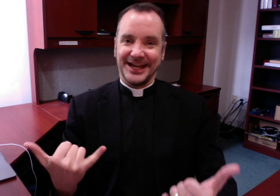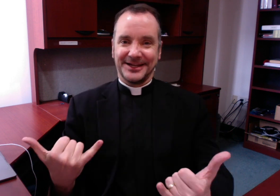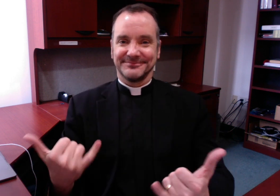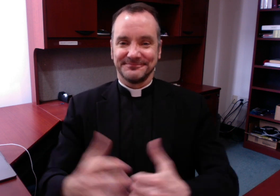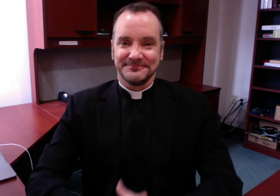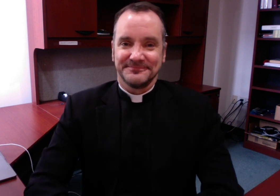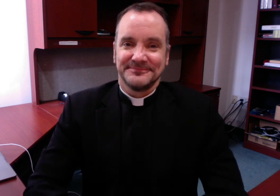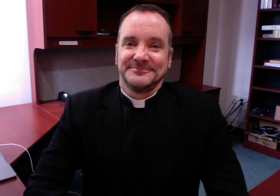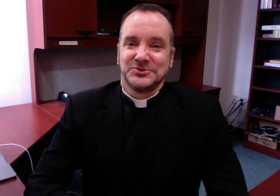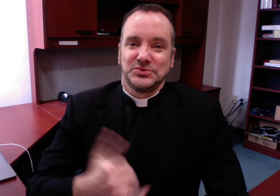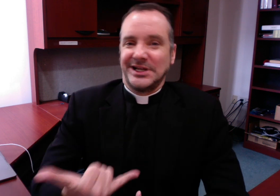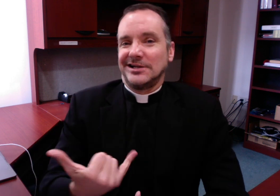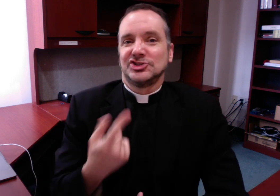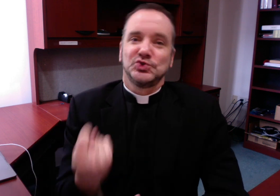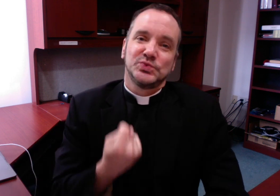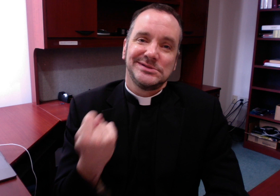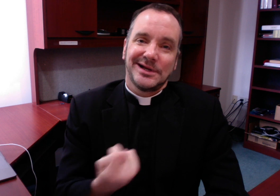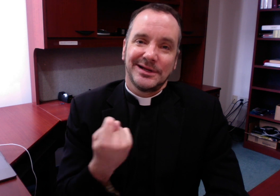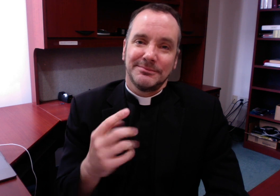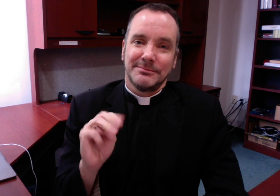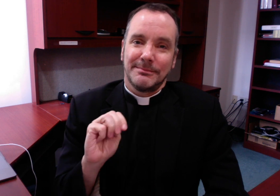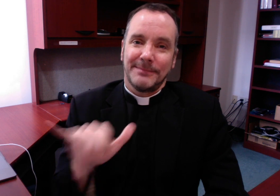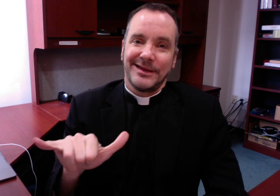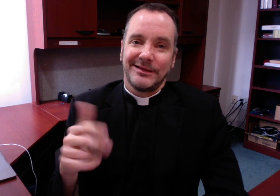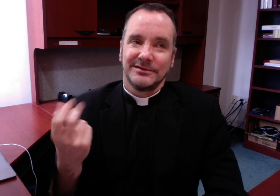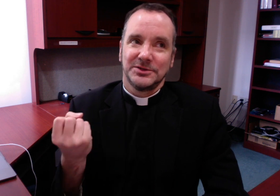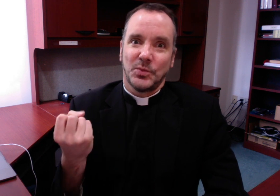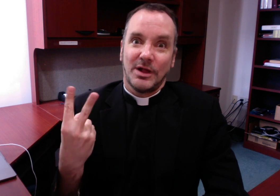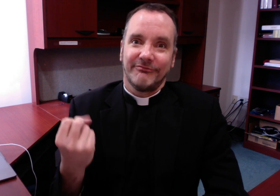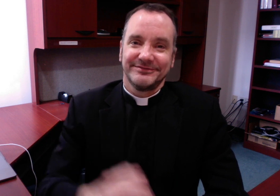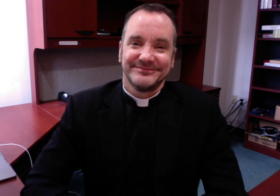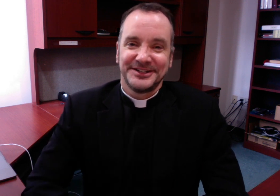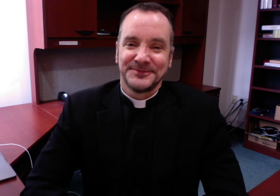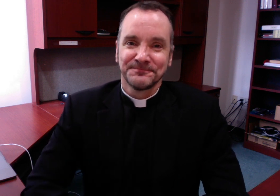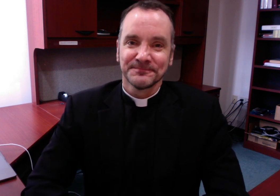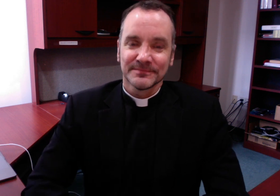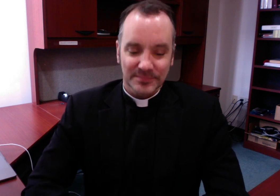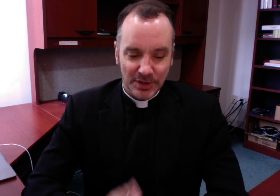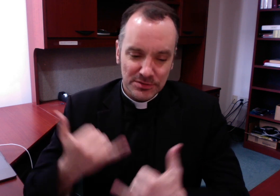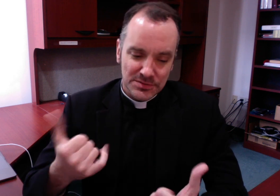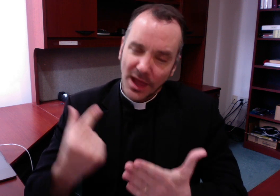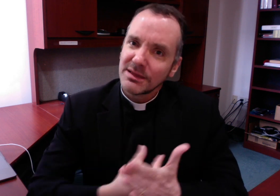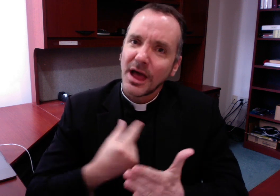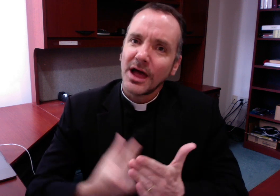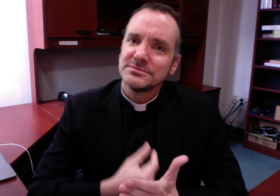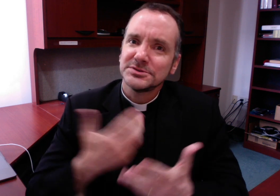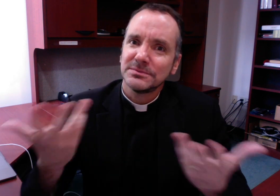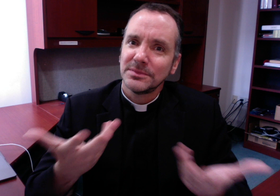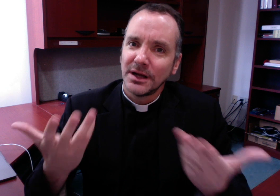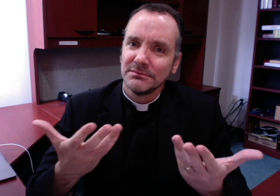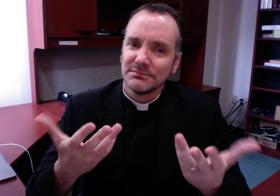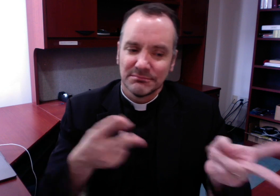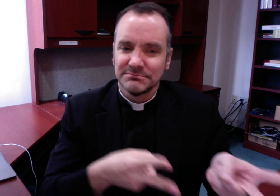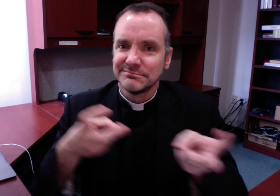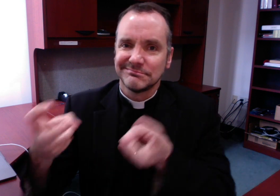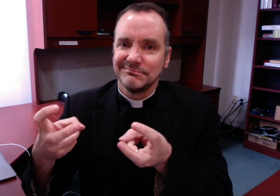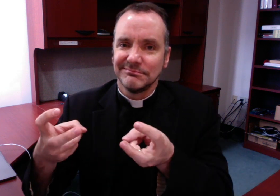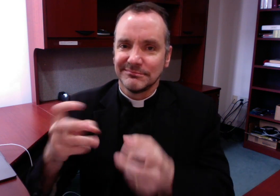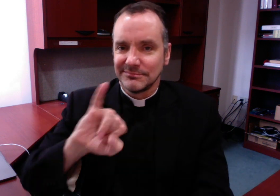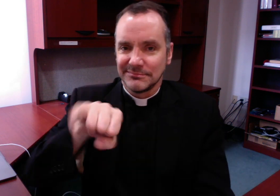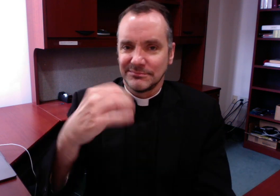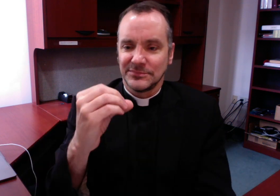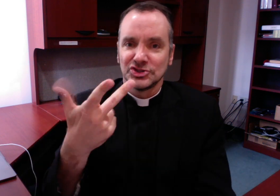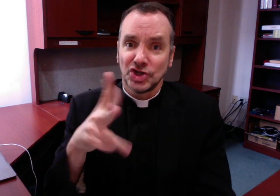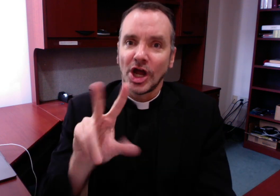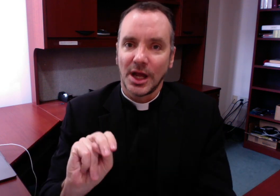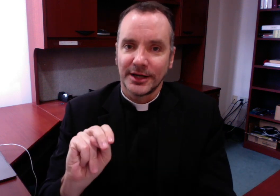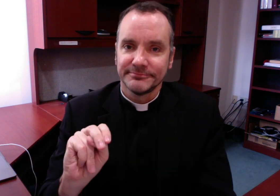Today is Tuesday, May 12th. Today's Gospel is taken from the